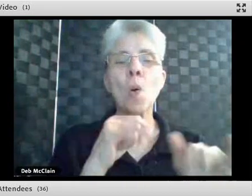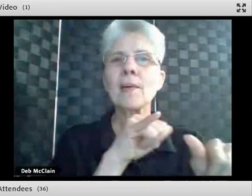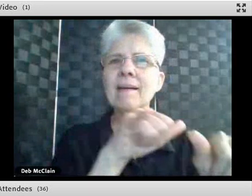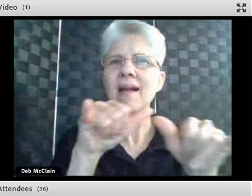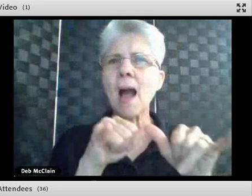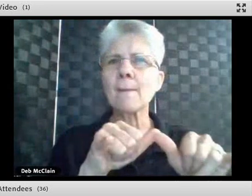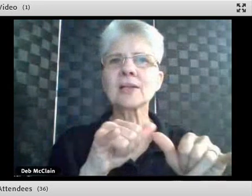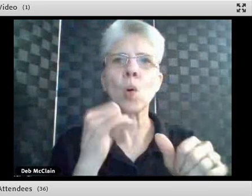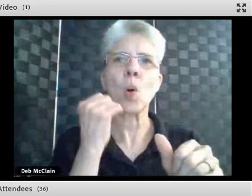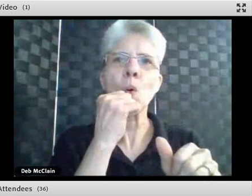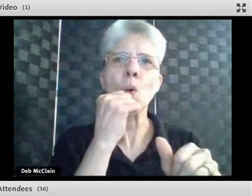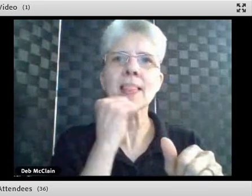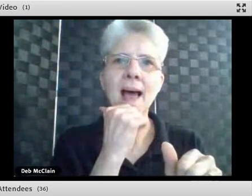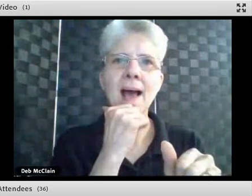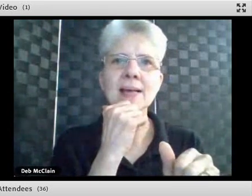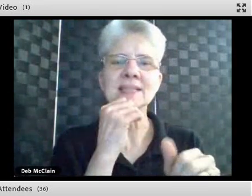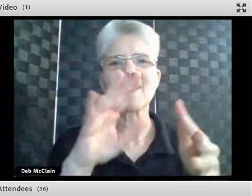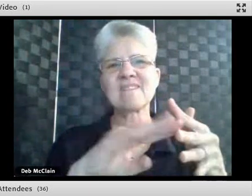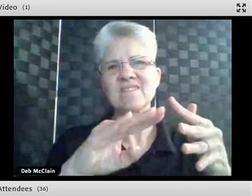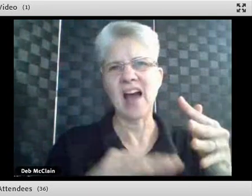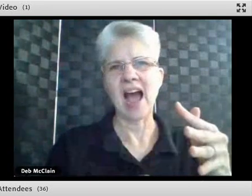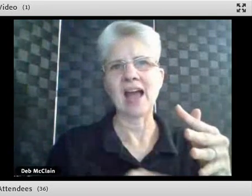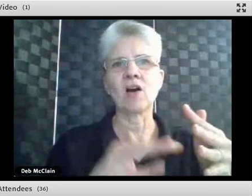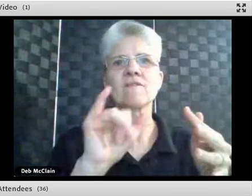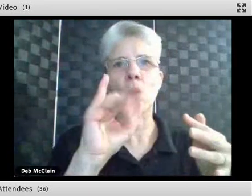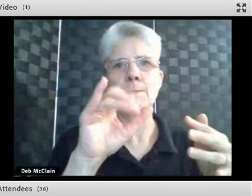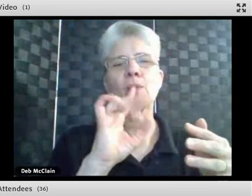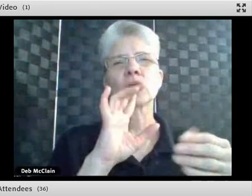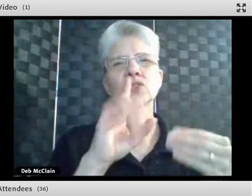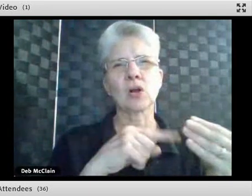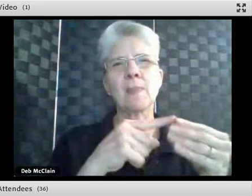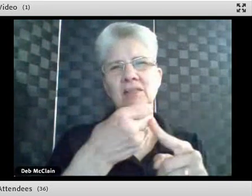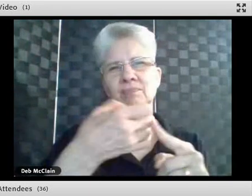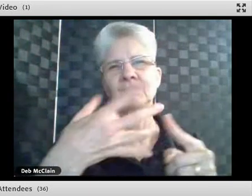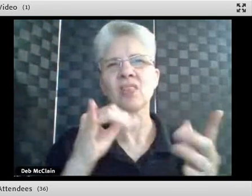or normalized file formats, and we'll talk more about file formats in a second.